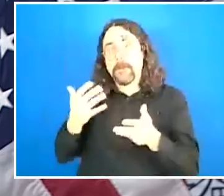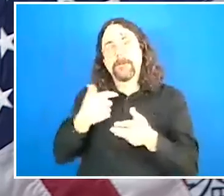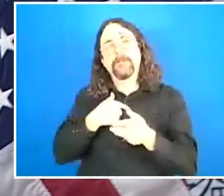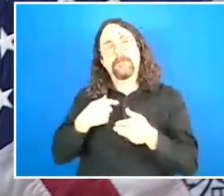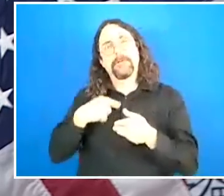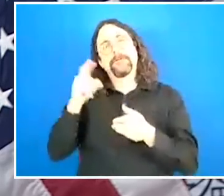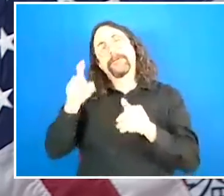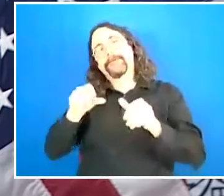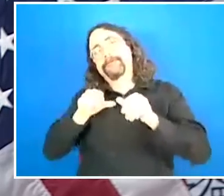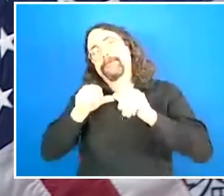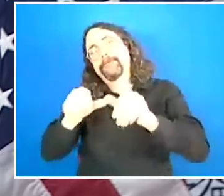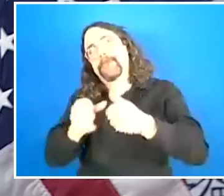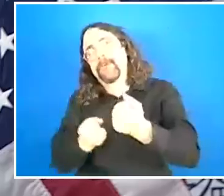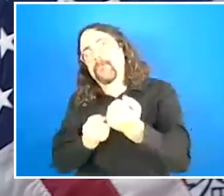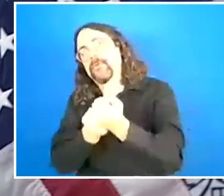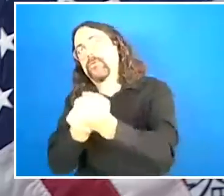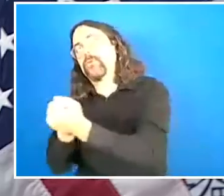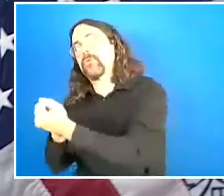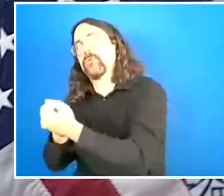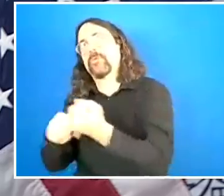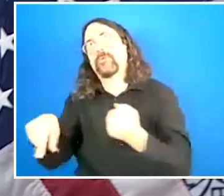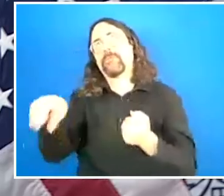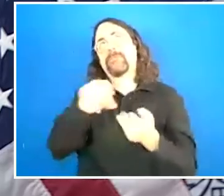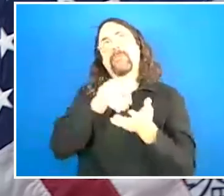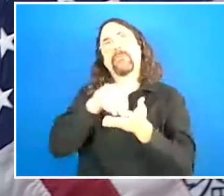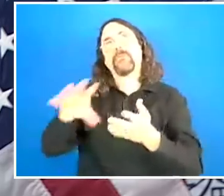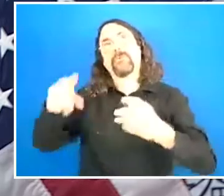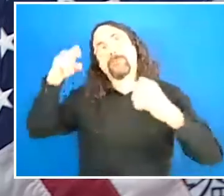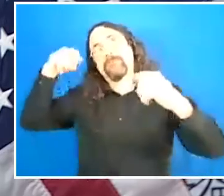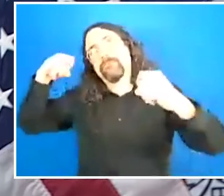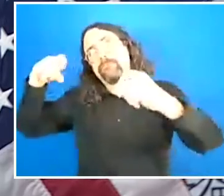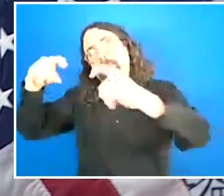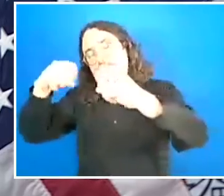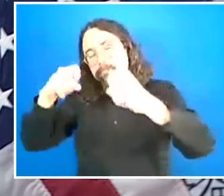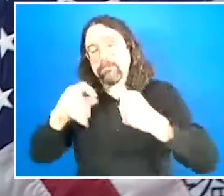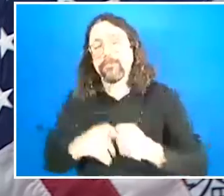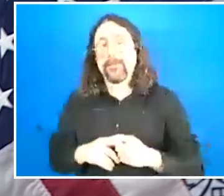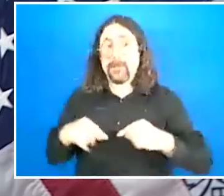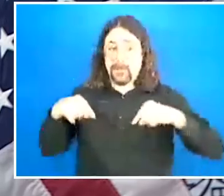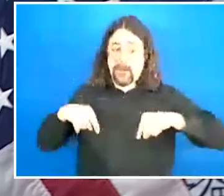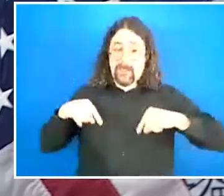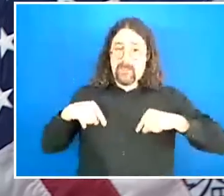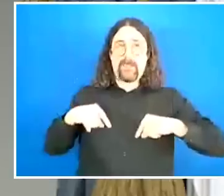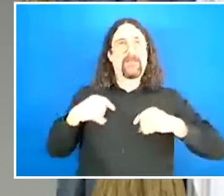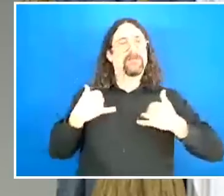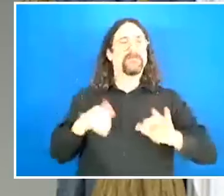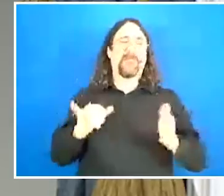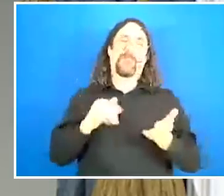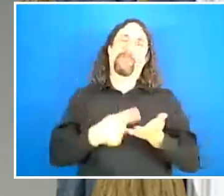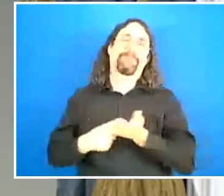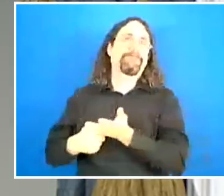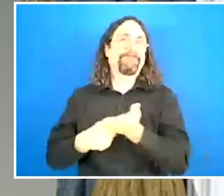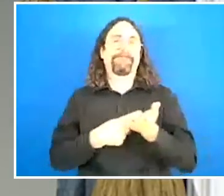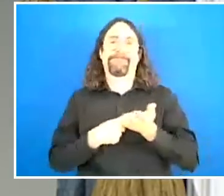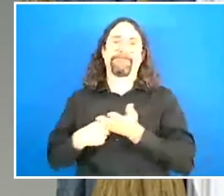THAT WE WILL PRESENT IT, BUT AS WE SEE DIFFERENT ELEMENTS OF A MMSUER PLAN ARE BEING PUT TOGETHER TBYHE